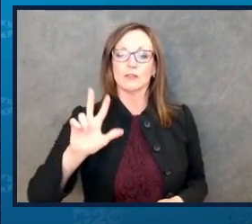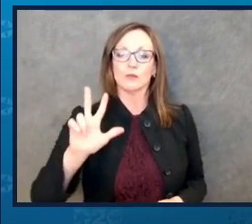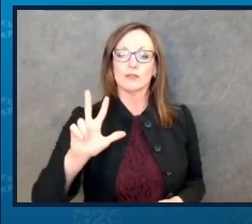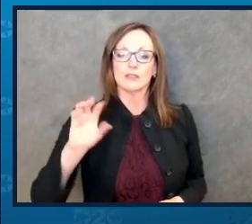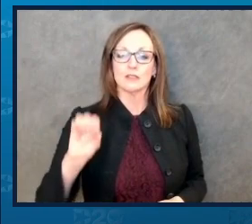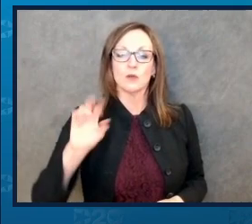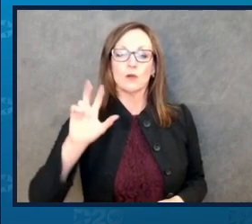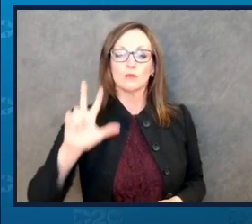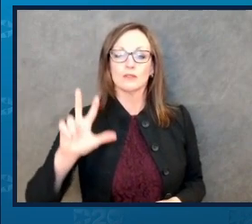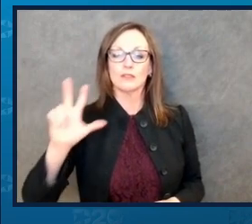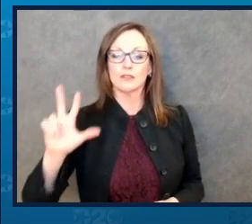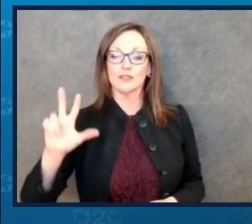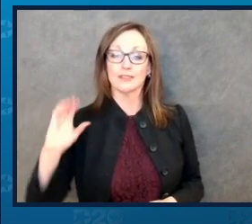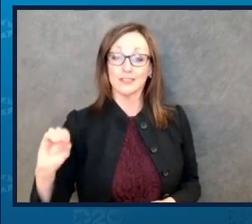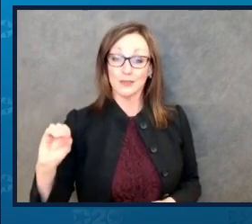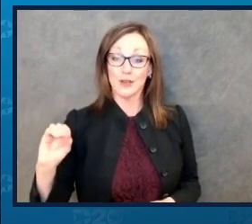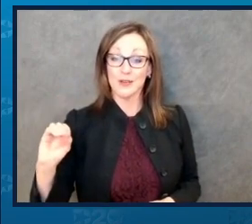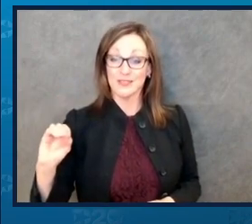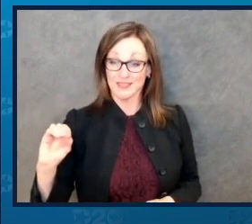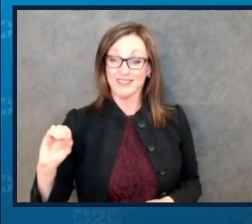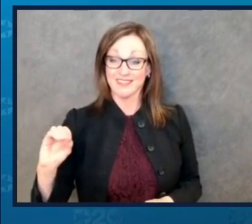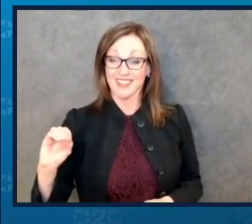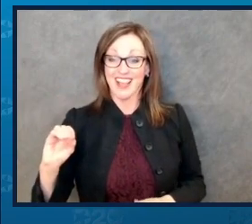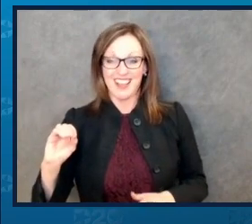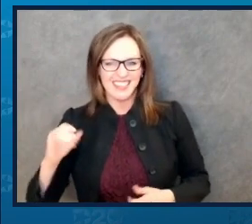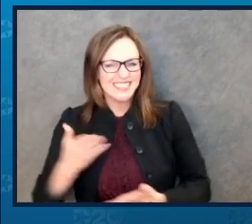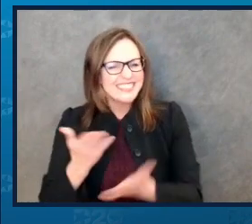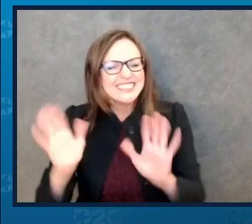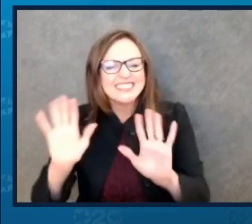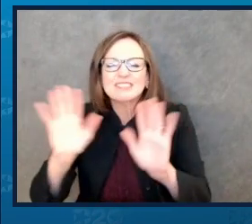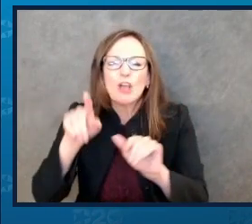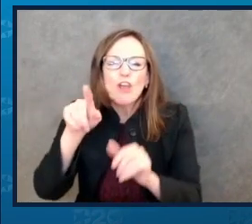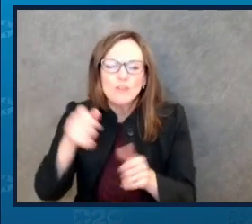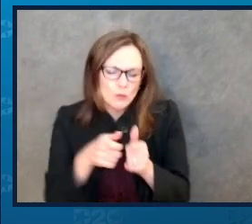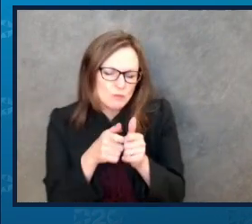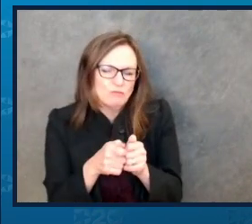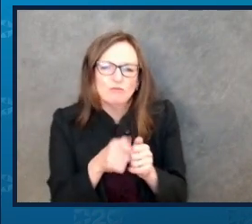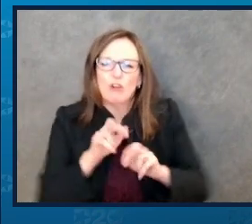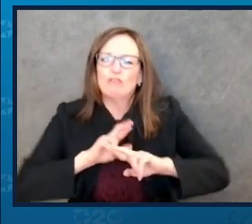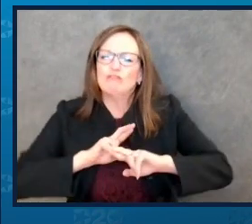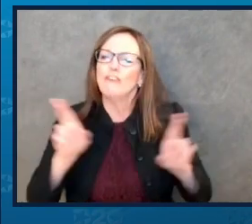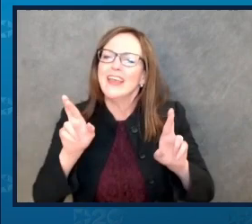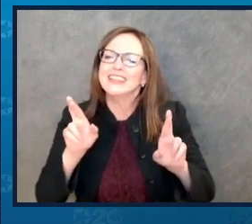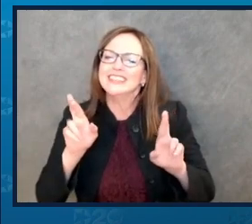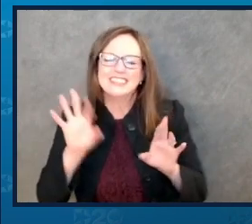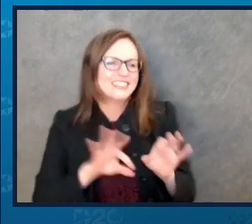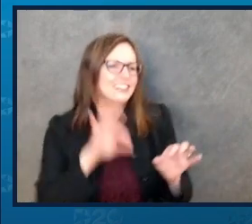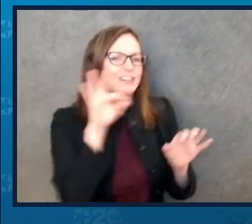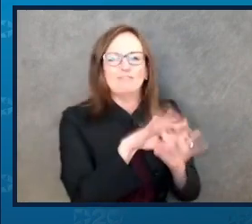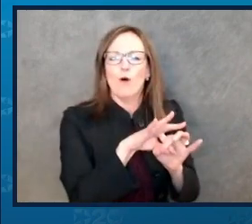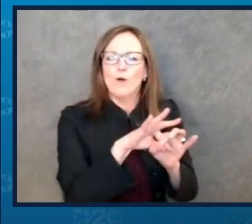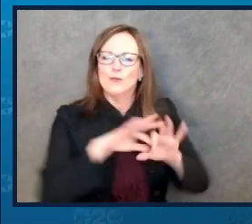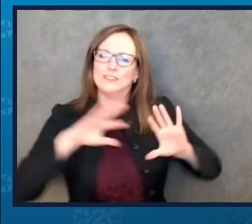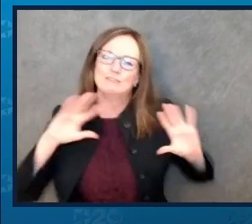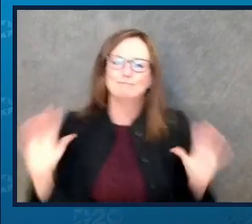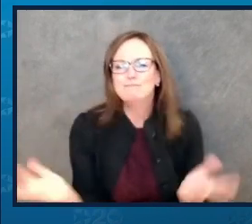UNDERSTAND YOUR VOTING OPTIONS, REMEMBER RELEVANT DEADLINES, AND MAKE A PLAN FOR VOTING IN YOUR COMMUNITY.